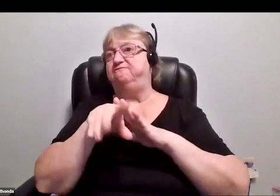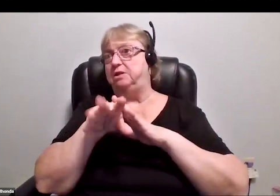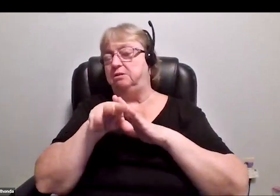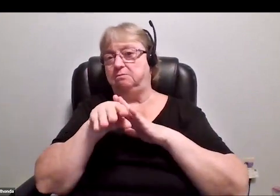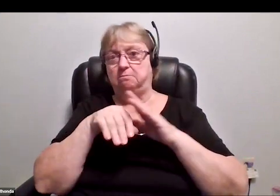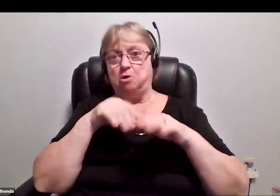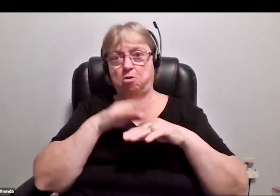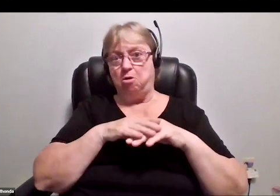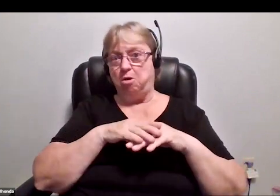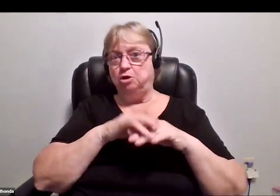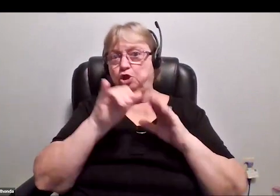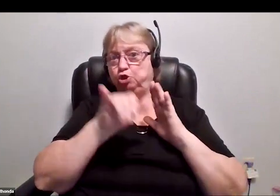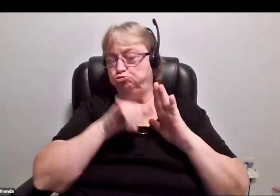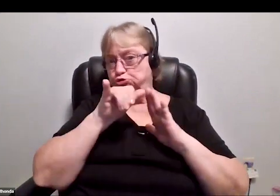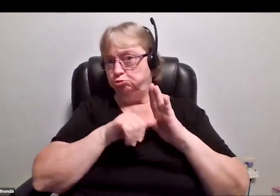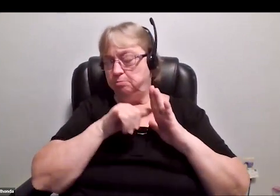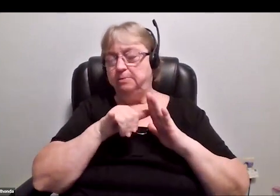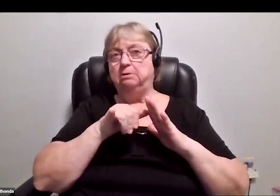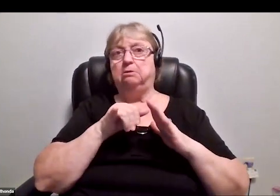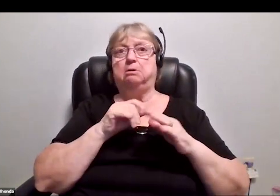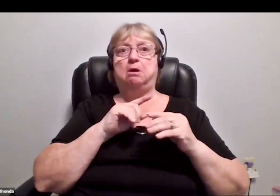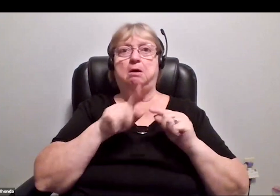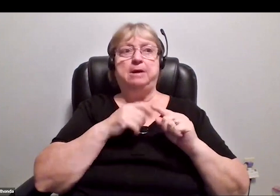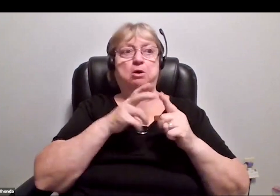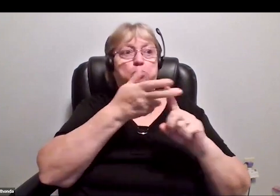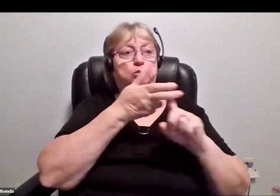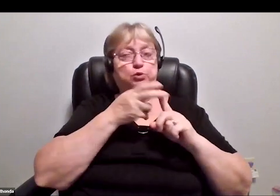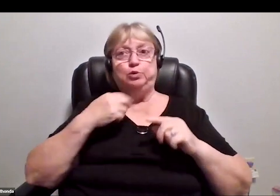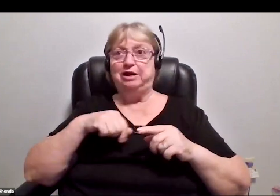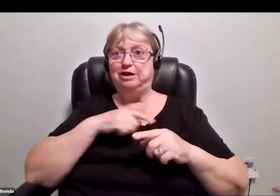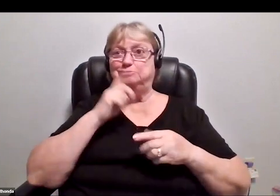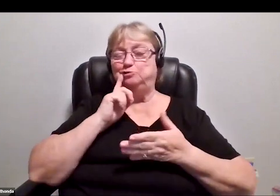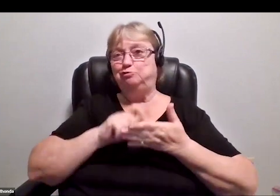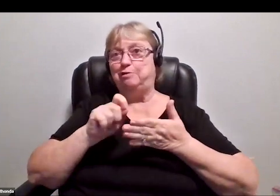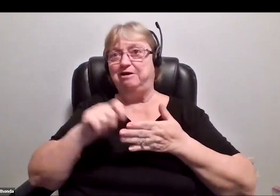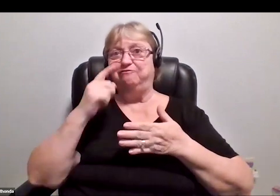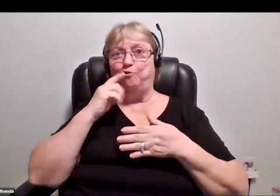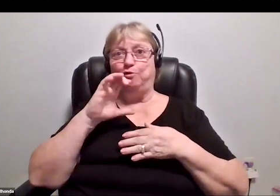on YouTube about recruiting us to write for Crips in Space